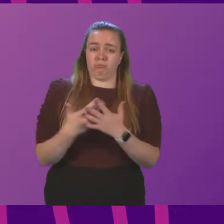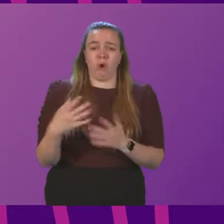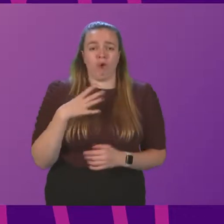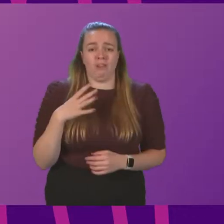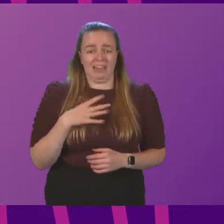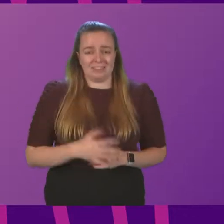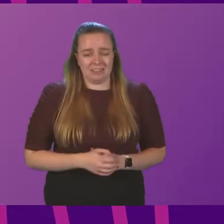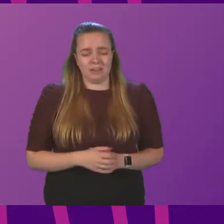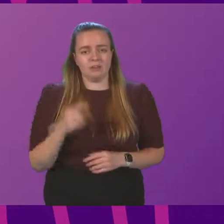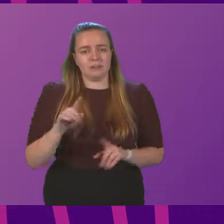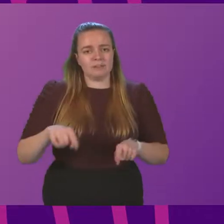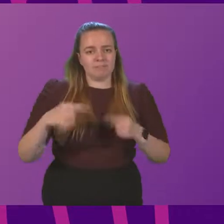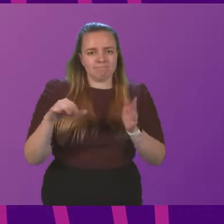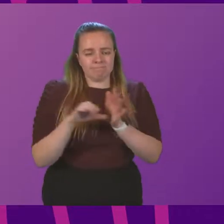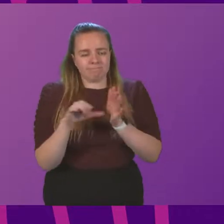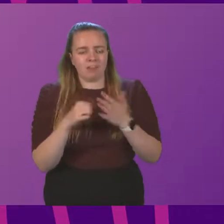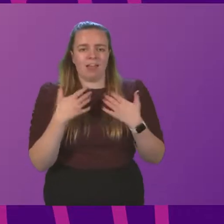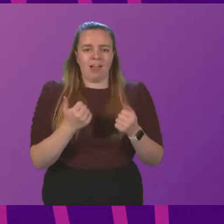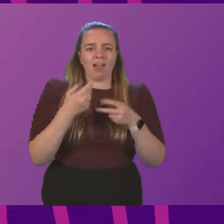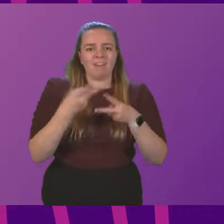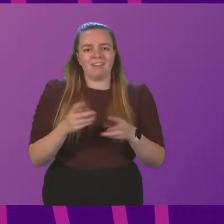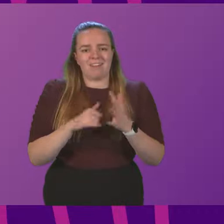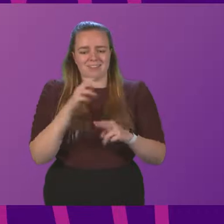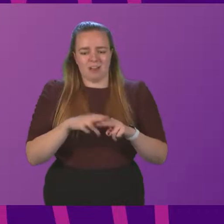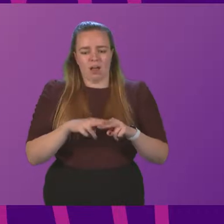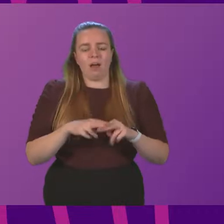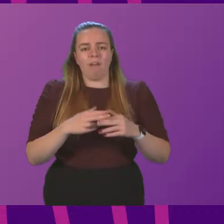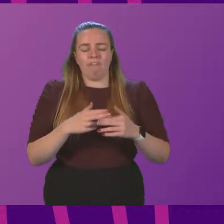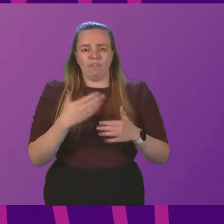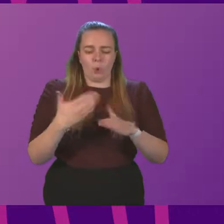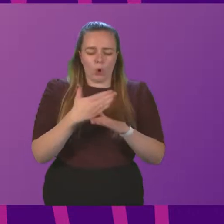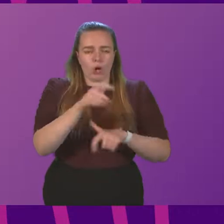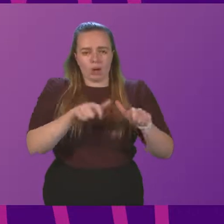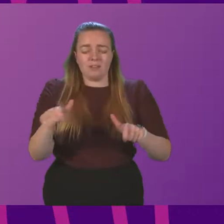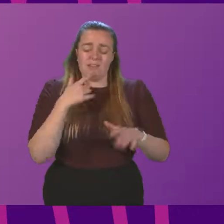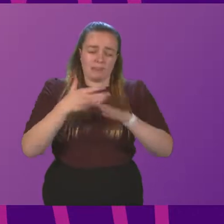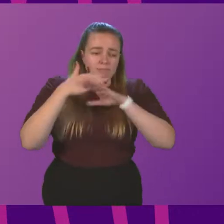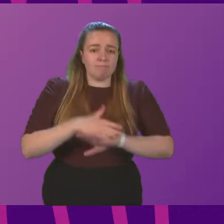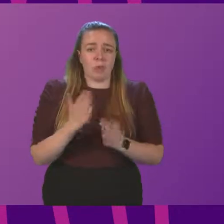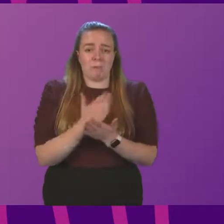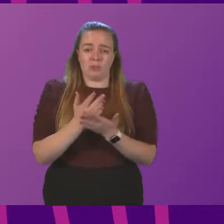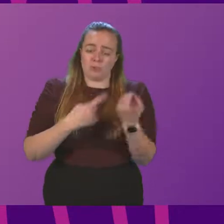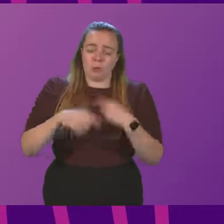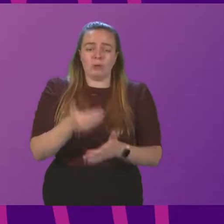Facing those challenges, health and care staff on the front line continue to give their all to keep us safe, and I take this opportunity